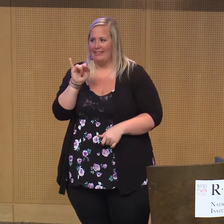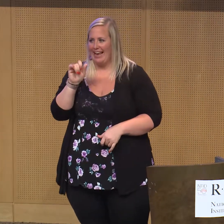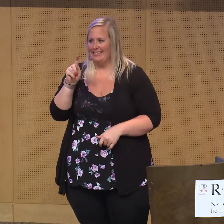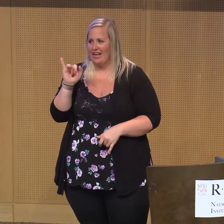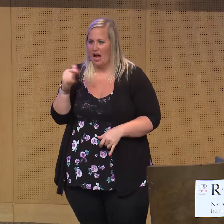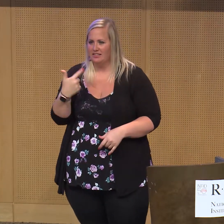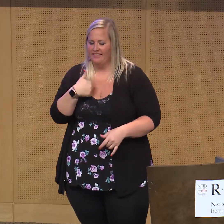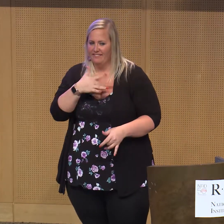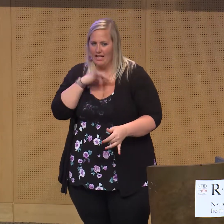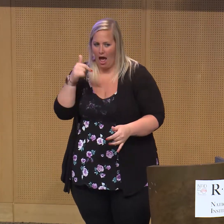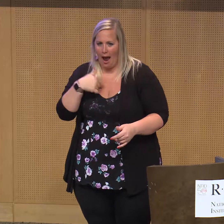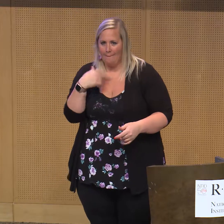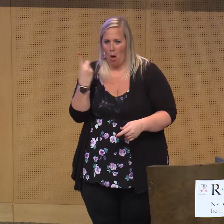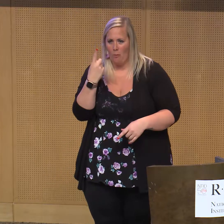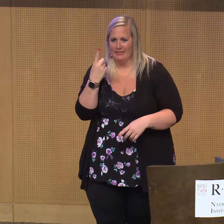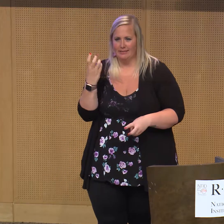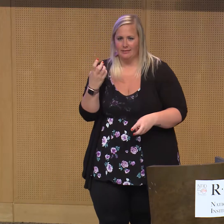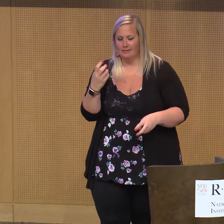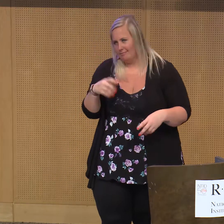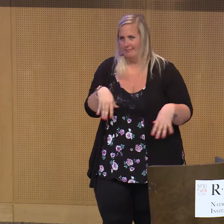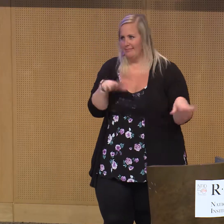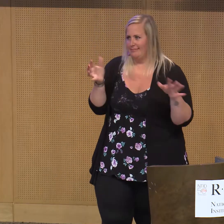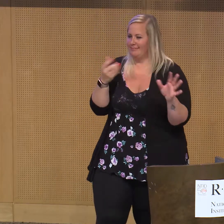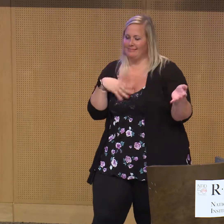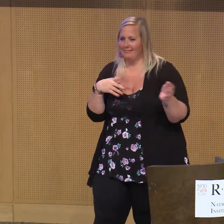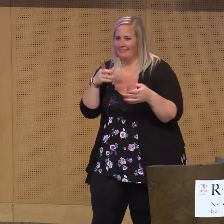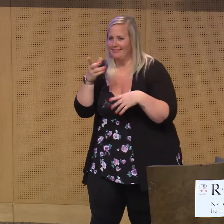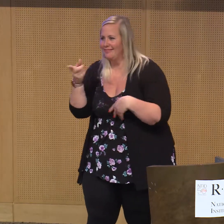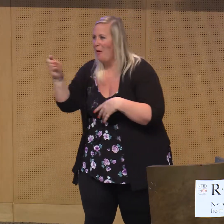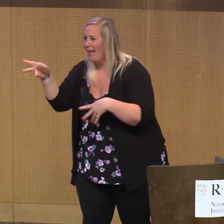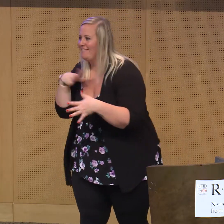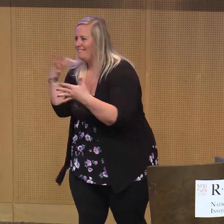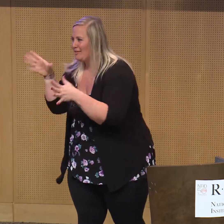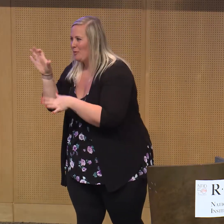I love multi-tasking. I'm always jumping from project to project--